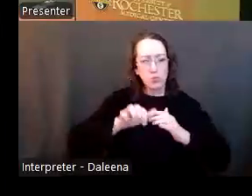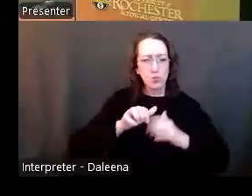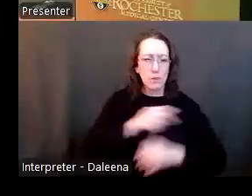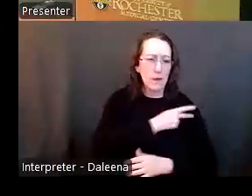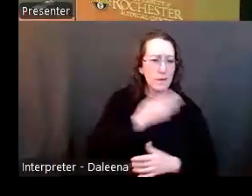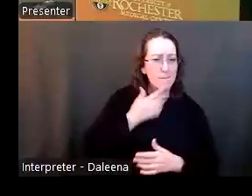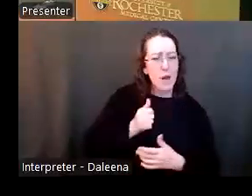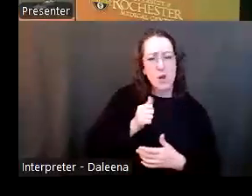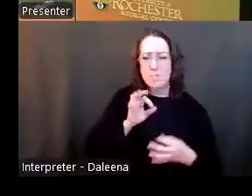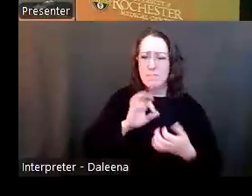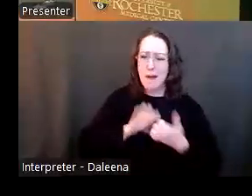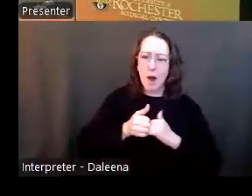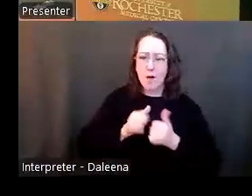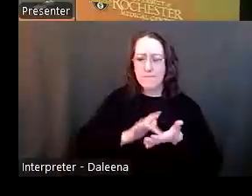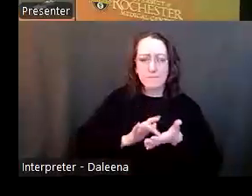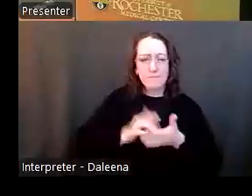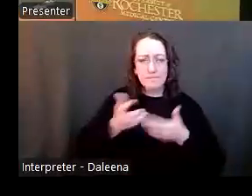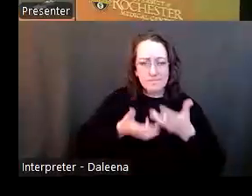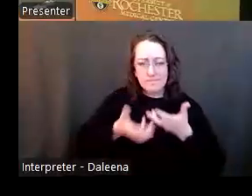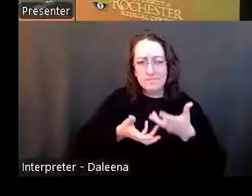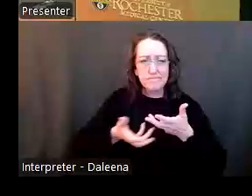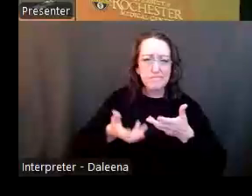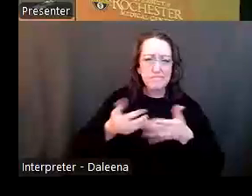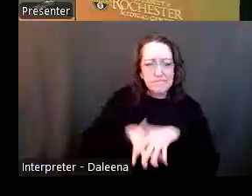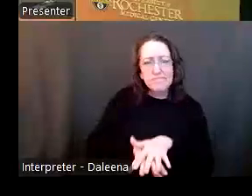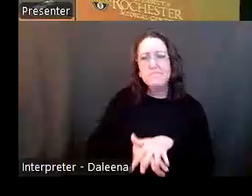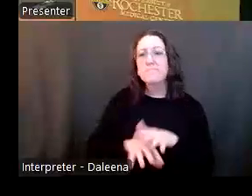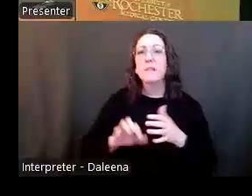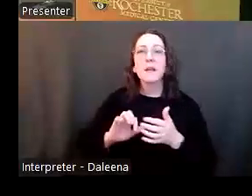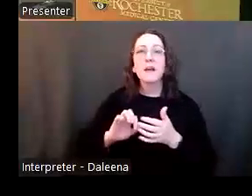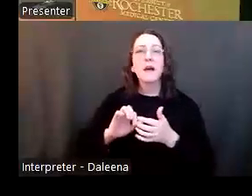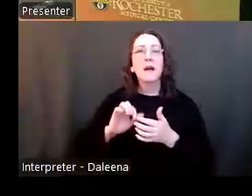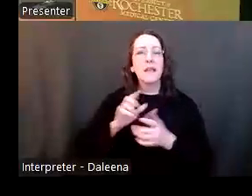the medications interacting um what is going on in the in the environment where they're living